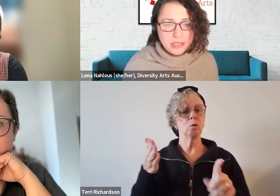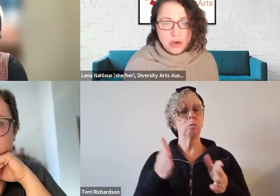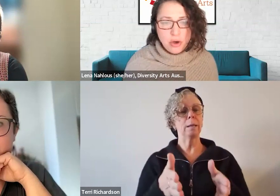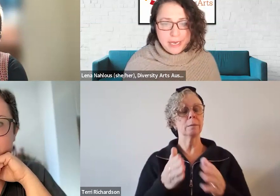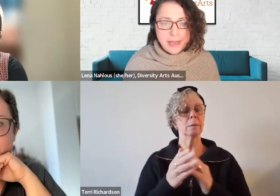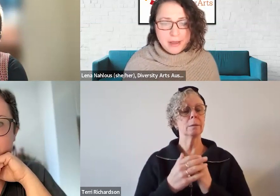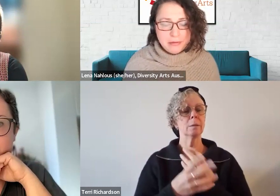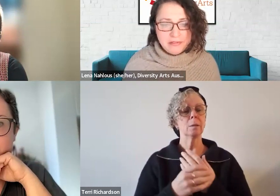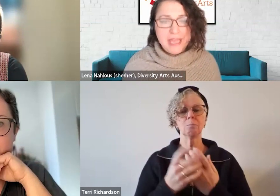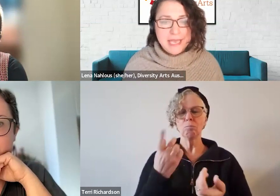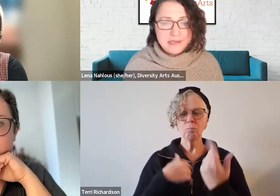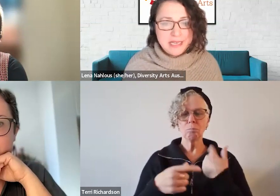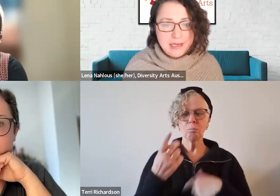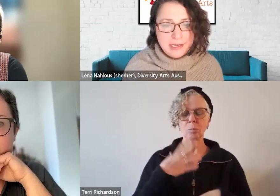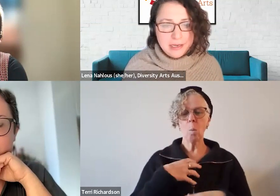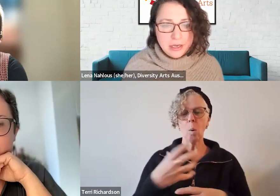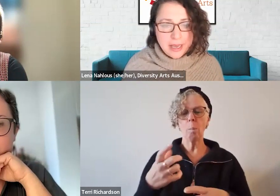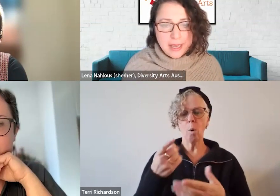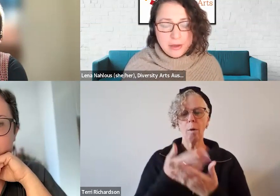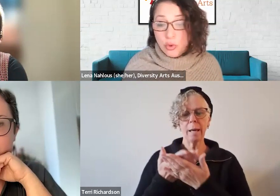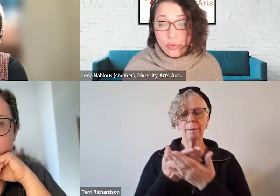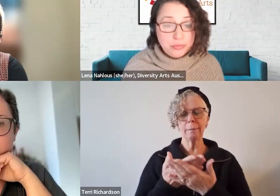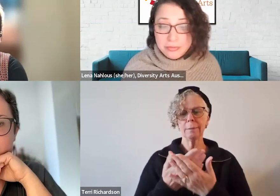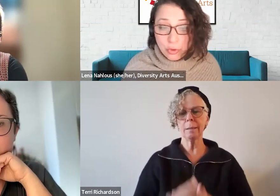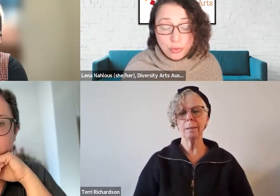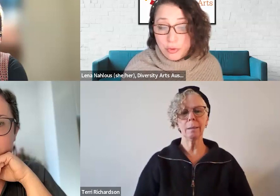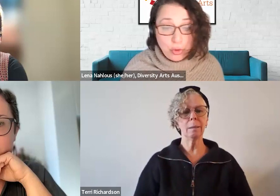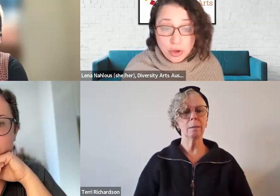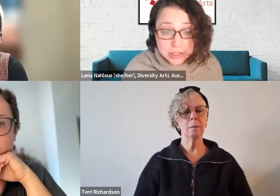you wanted to comment about that case study or not or to give other